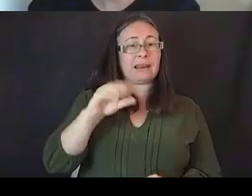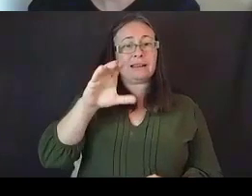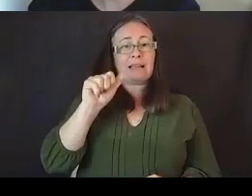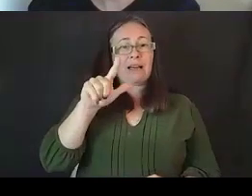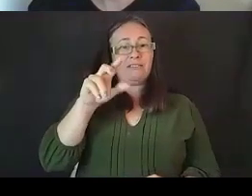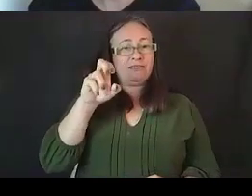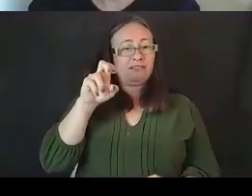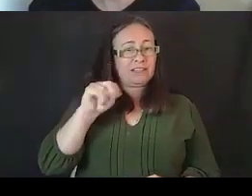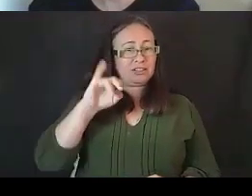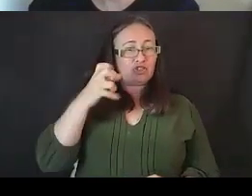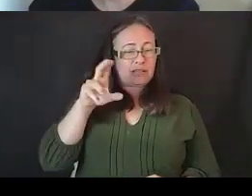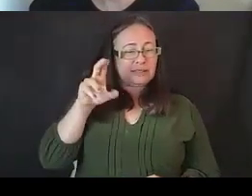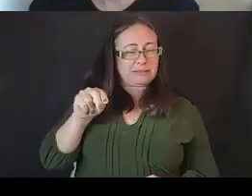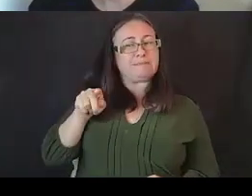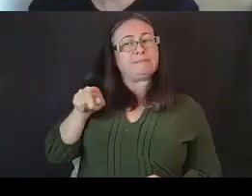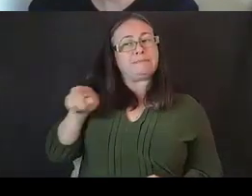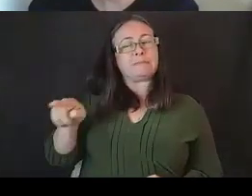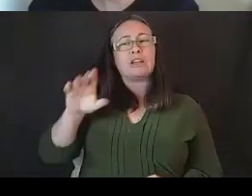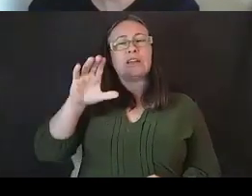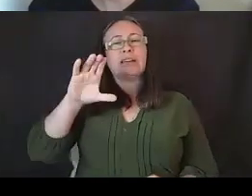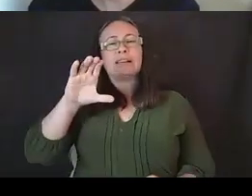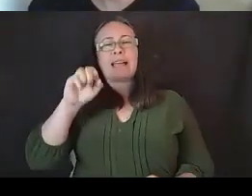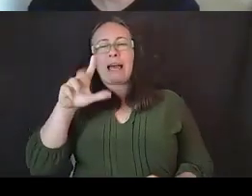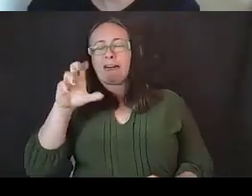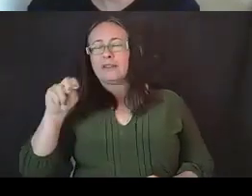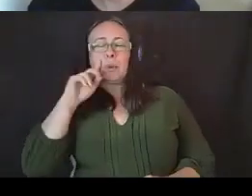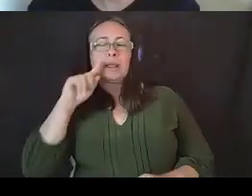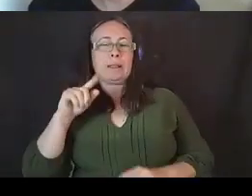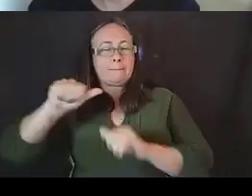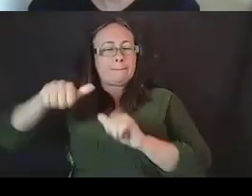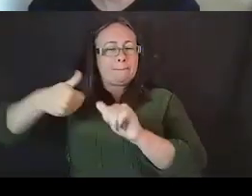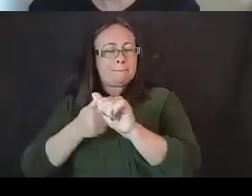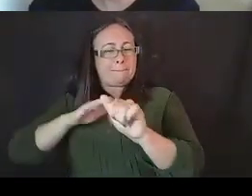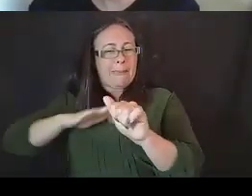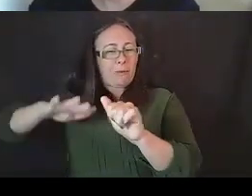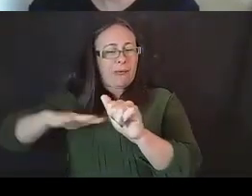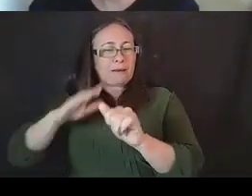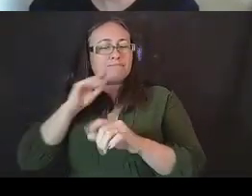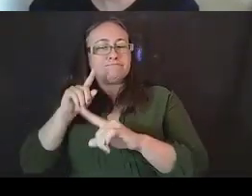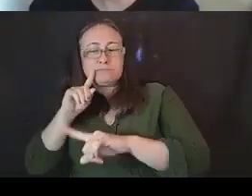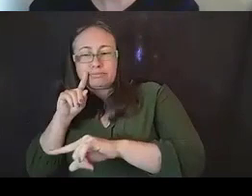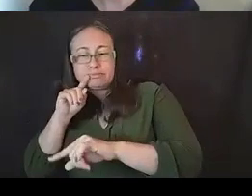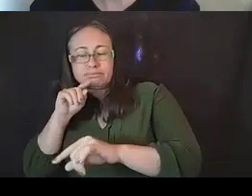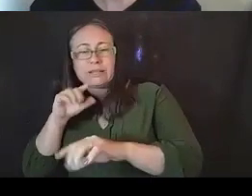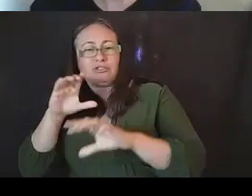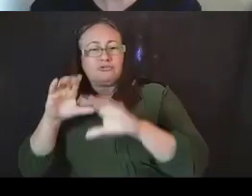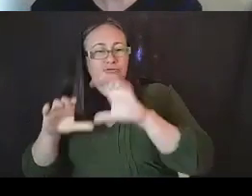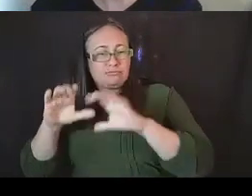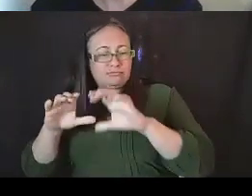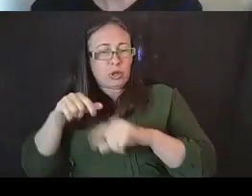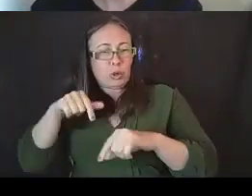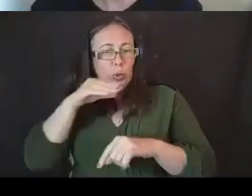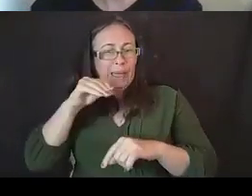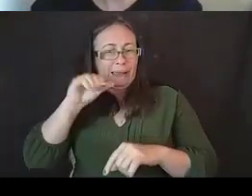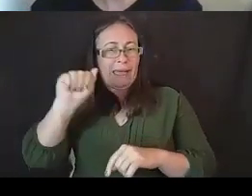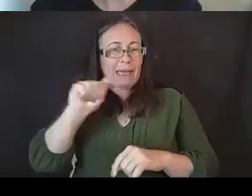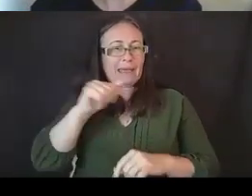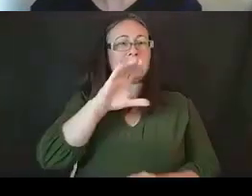answering some Q and As while Cindy is going to be giving the presentation. So with that, Cindy, take it away.